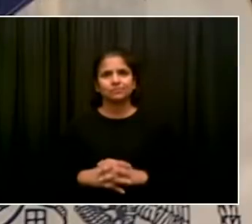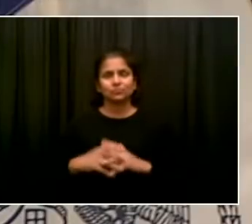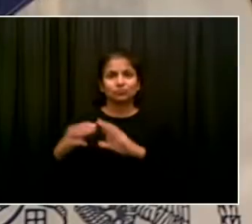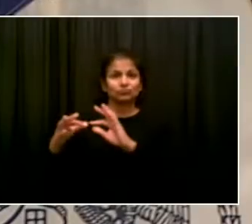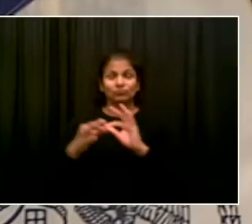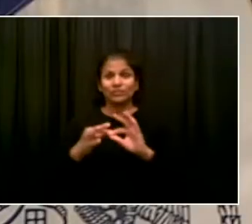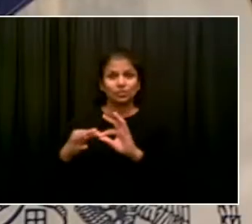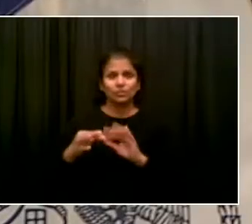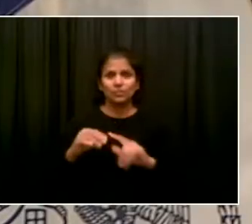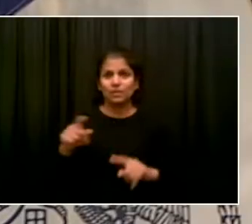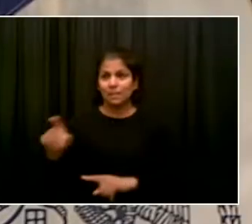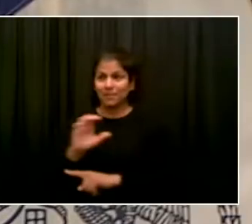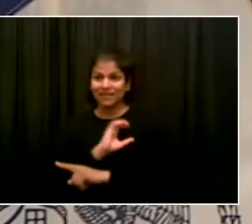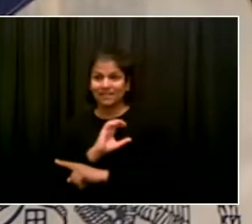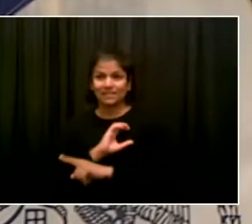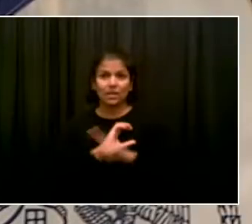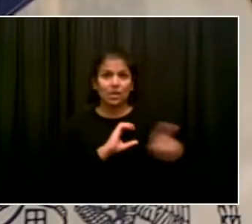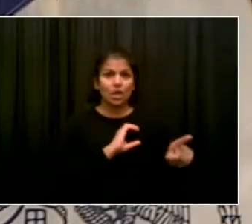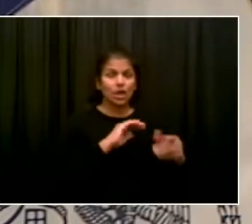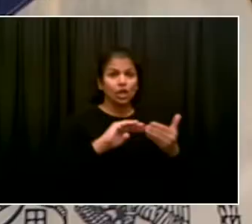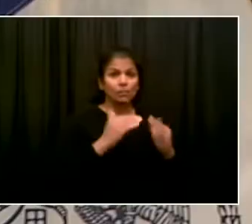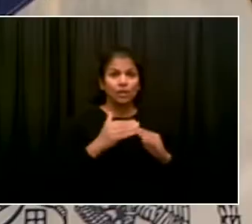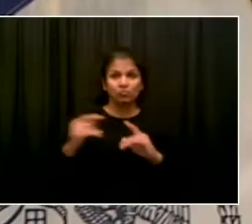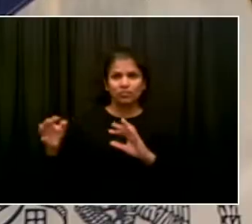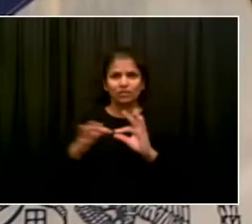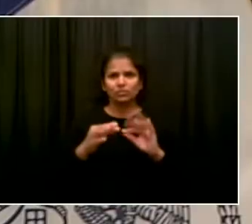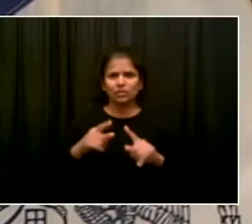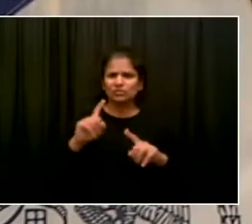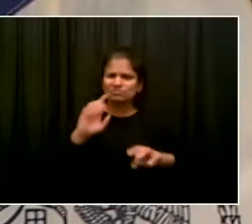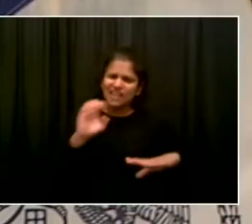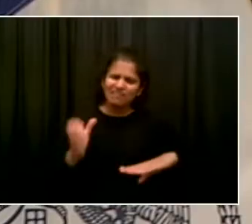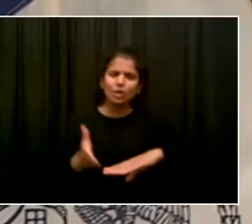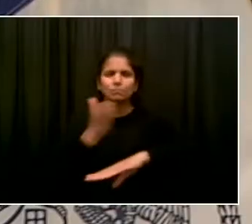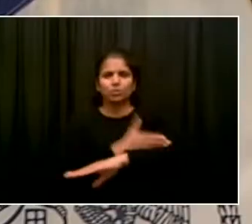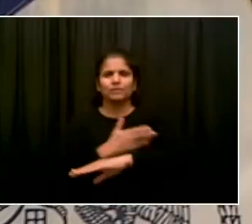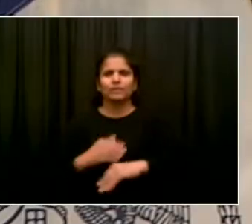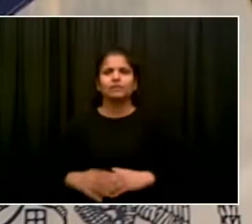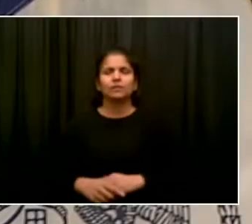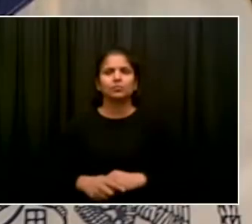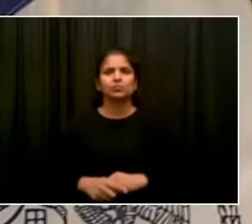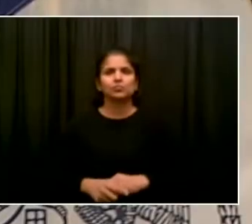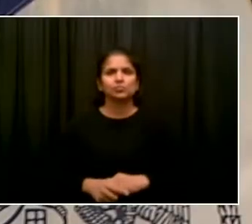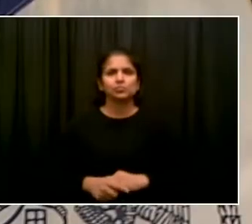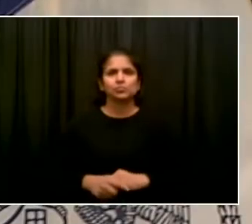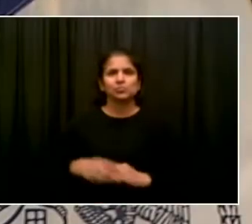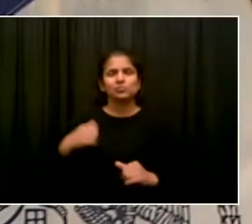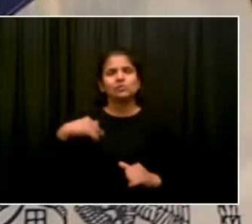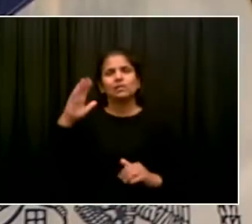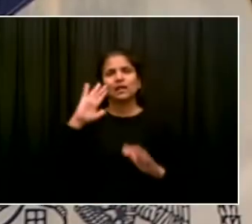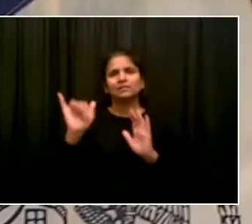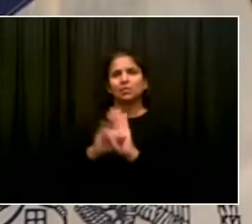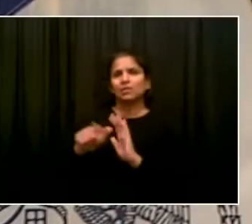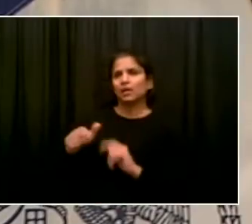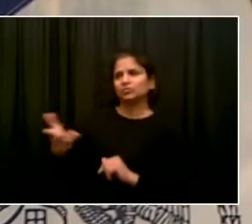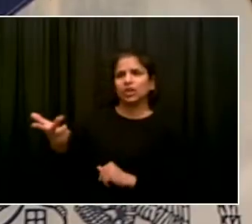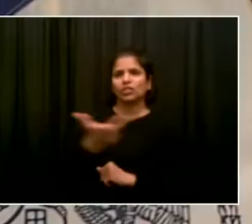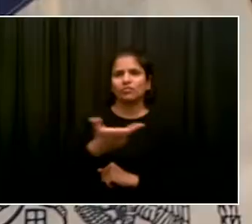DID FOR SIX YEARS AND IT WILL AGAIN. ALSO BELIEVE IT WILL START TO TRANSFORM RELATIONSHIPS